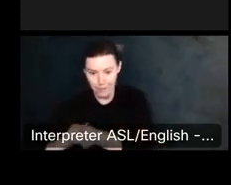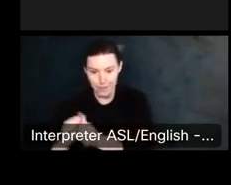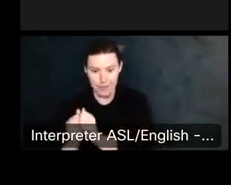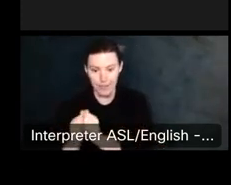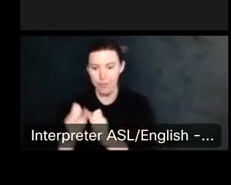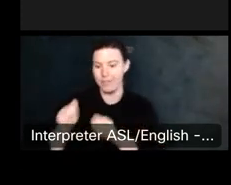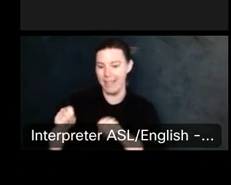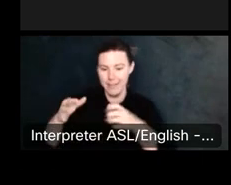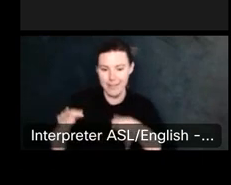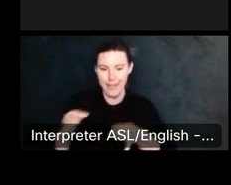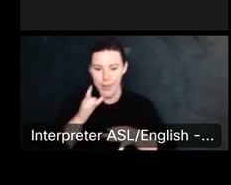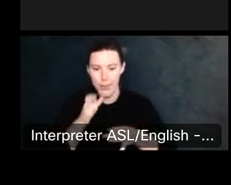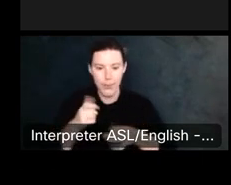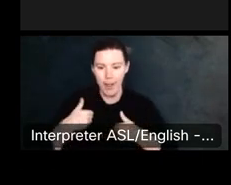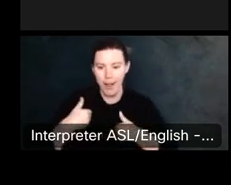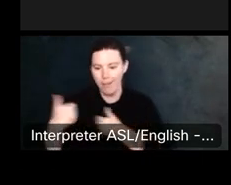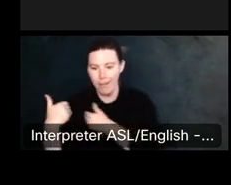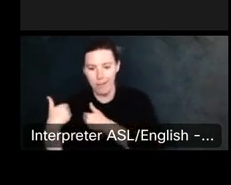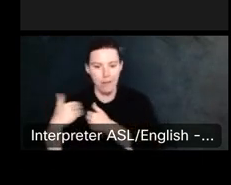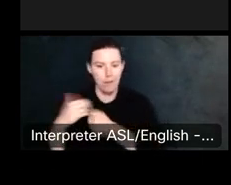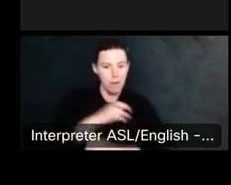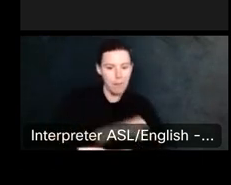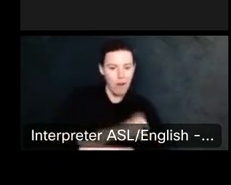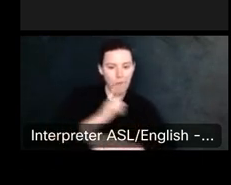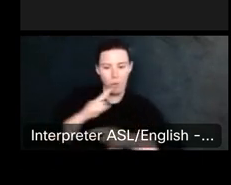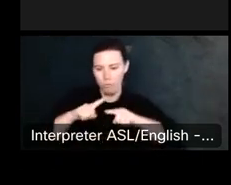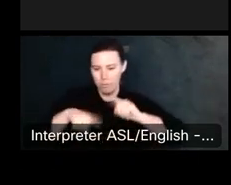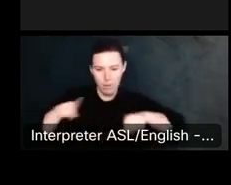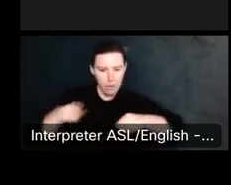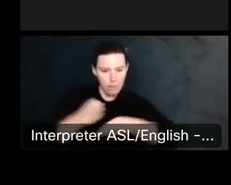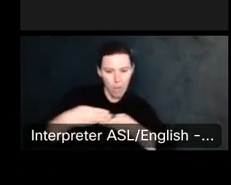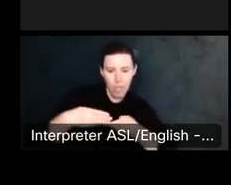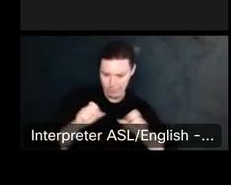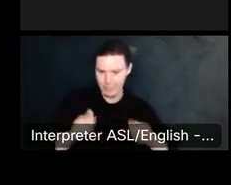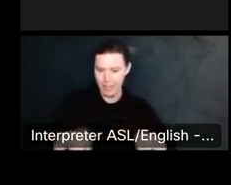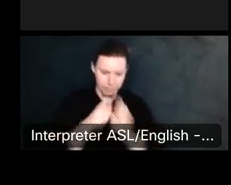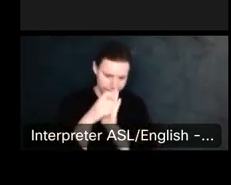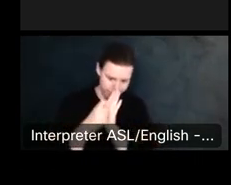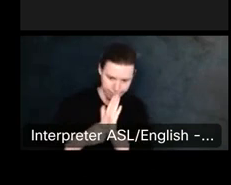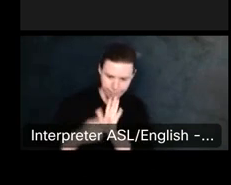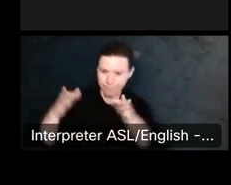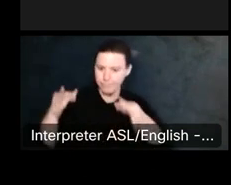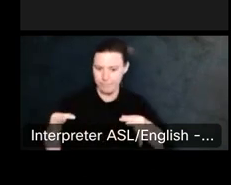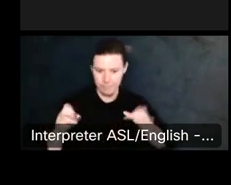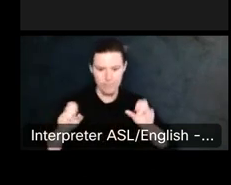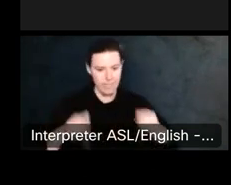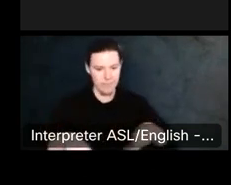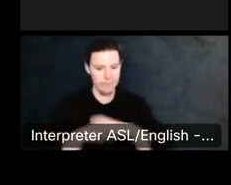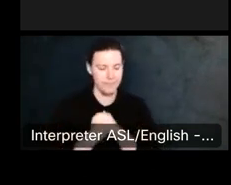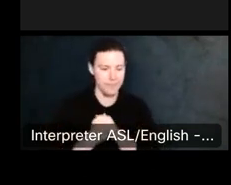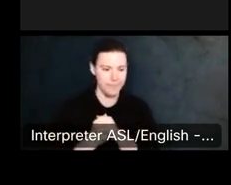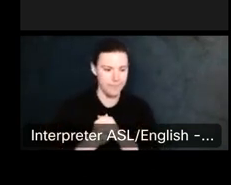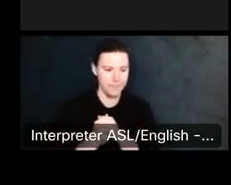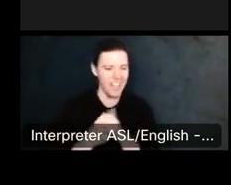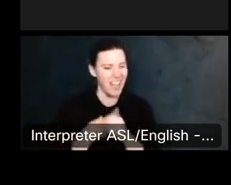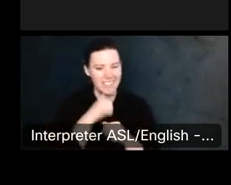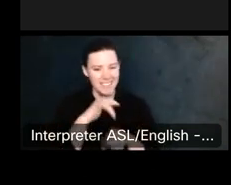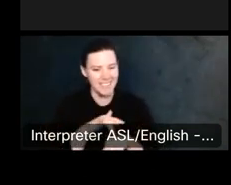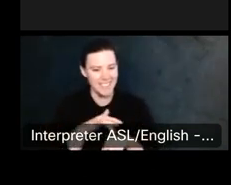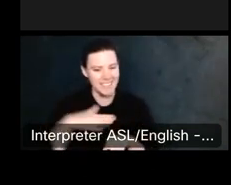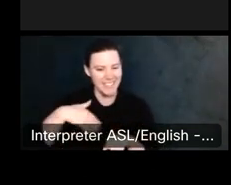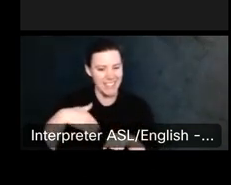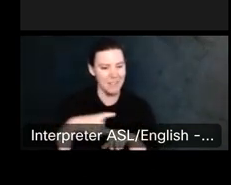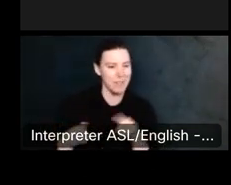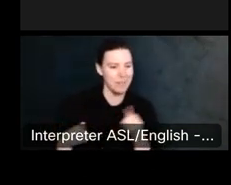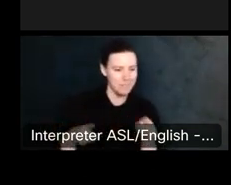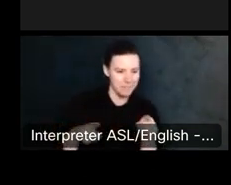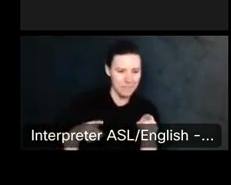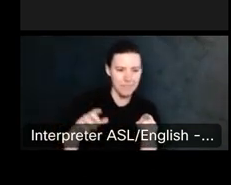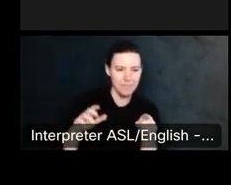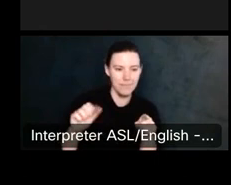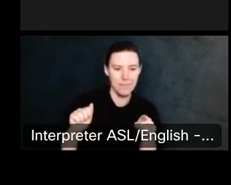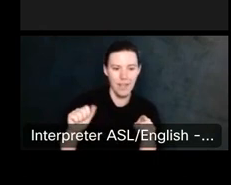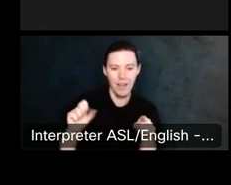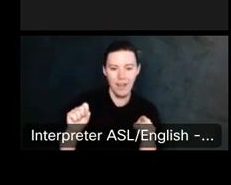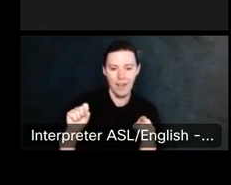And then something that I didn't address very much is assignments. So licenses are limited rights to your copyright rights assignments are actually.